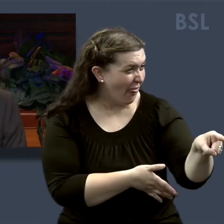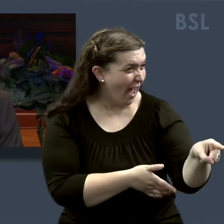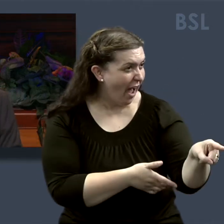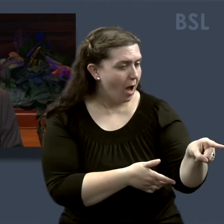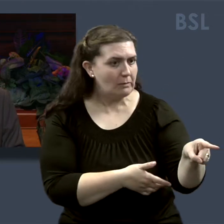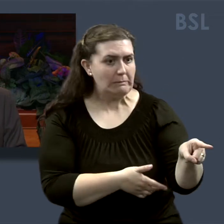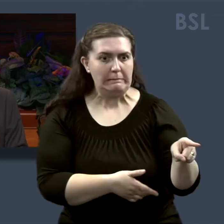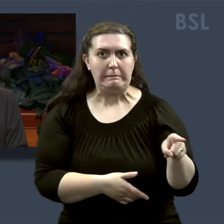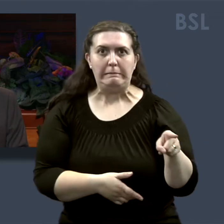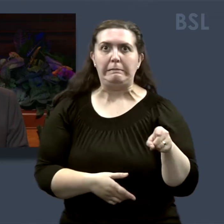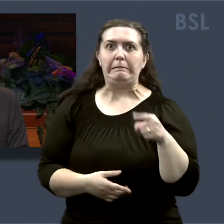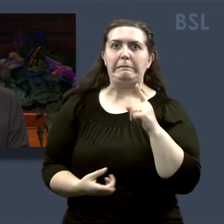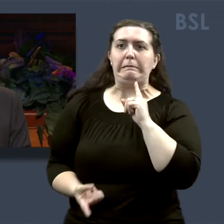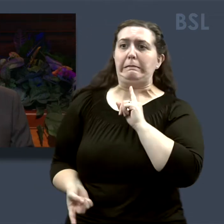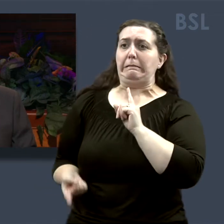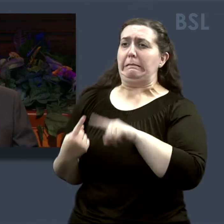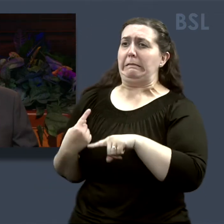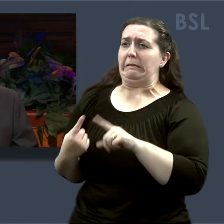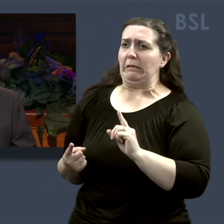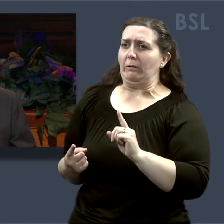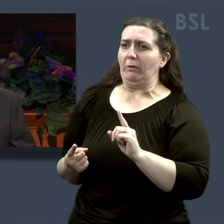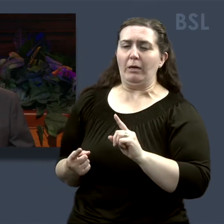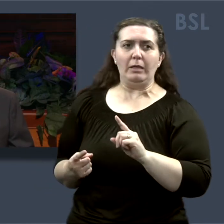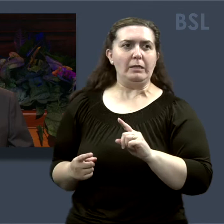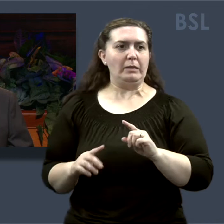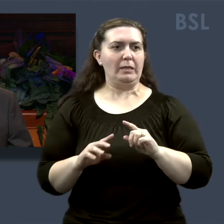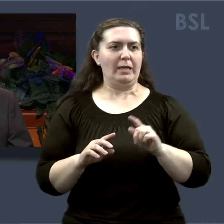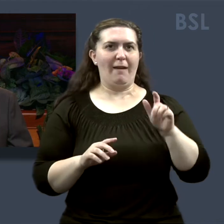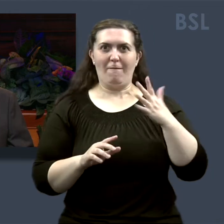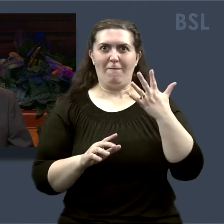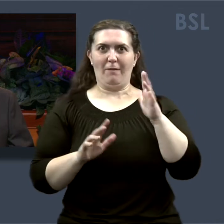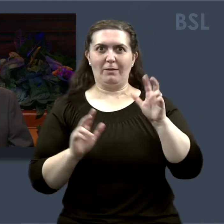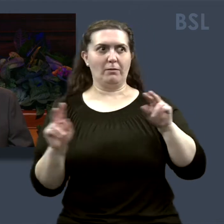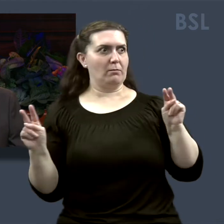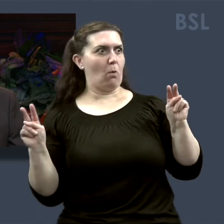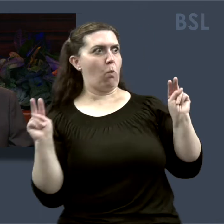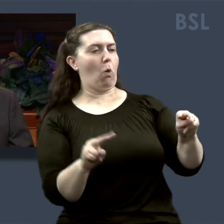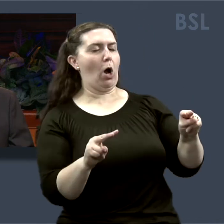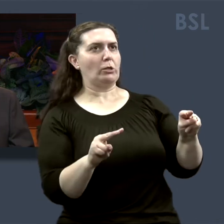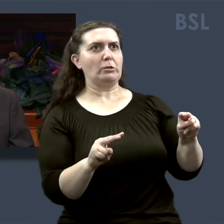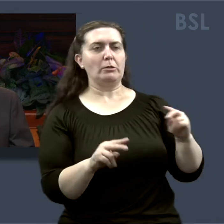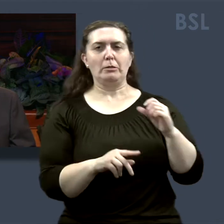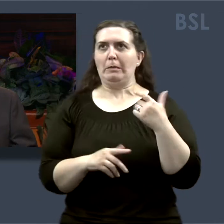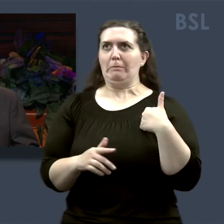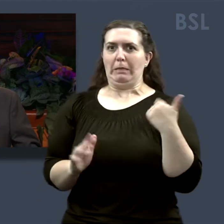“I didn’t know what to say. The students in the elevator were all staring at me.